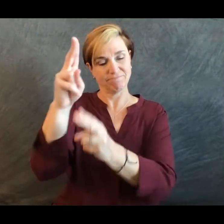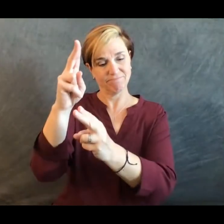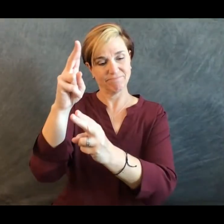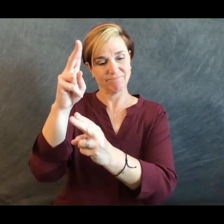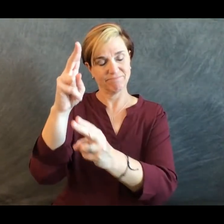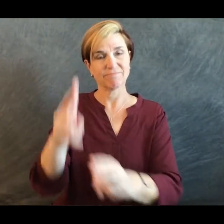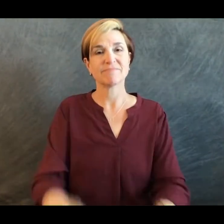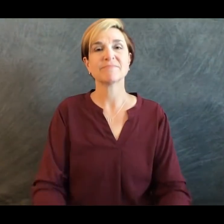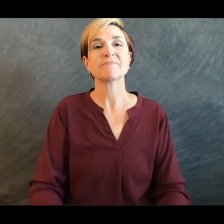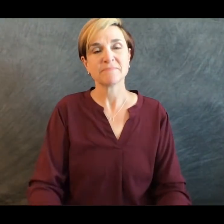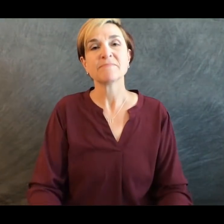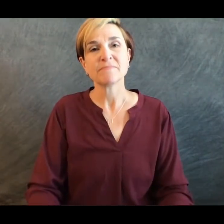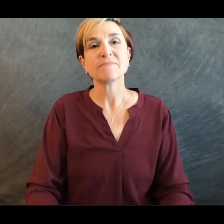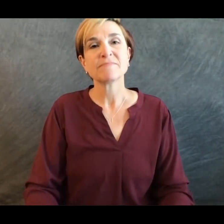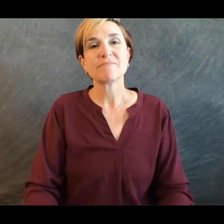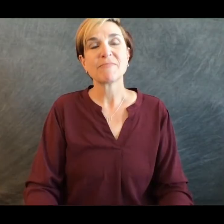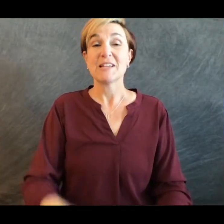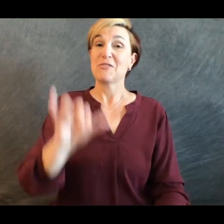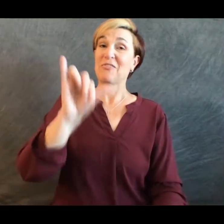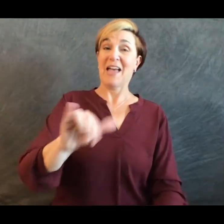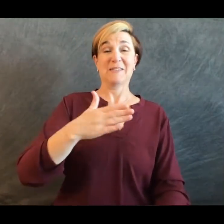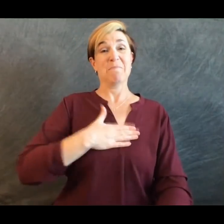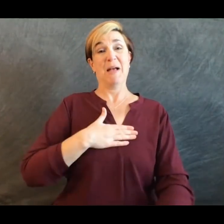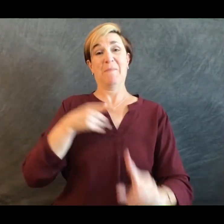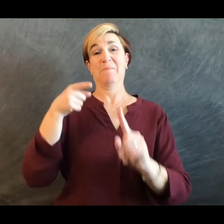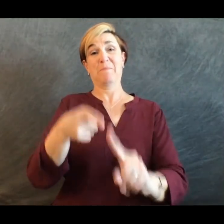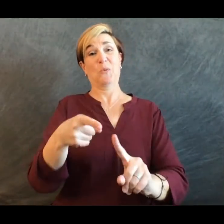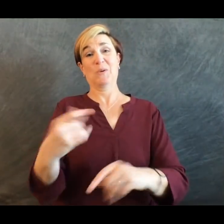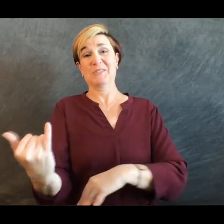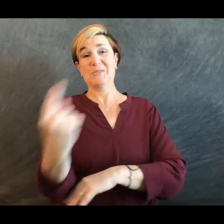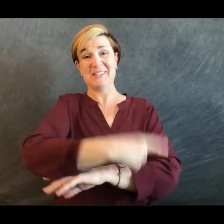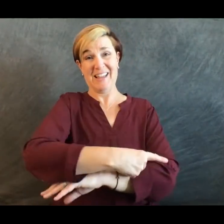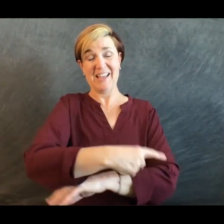you get the theme today that we are incredibly proud of our public health